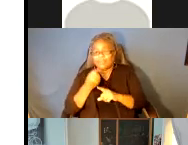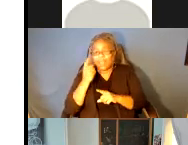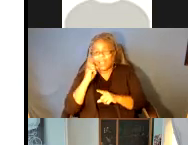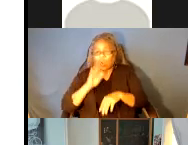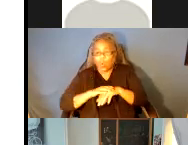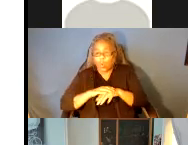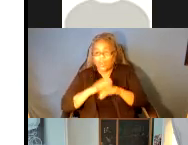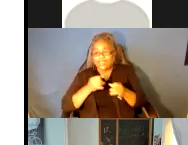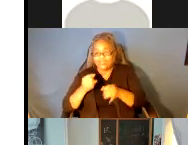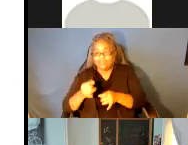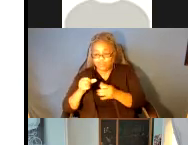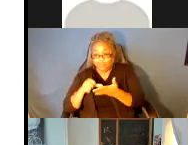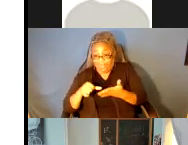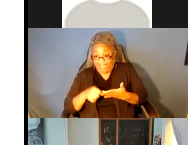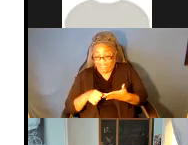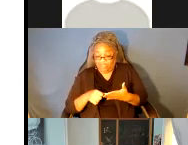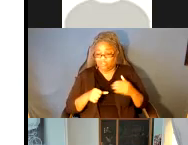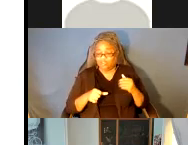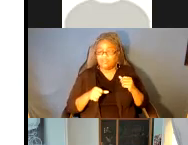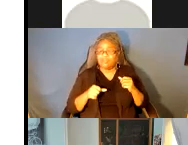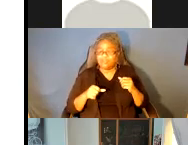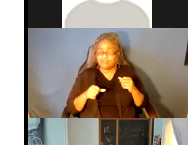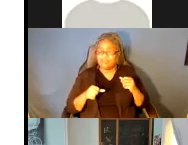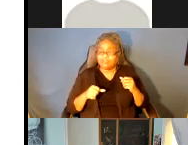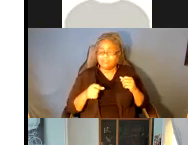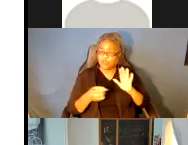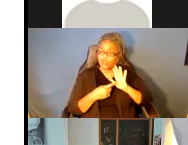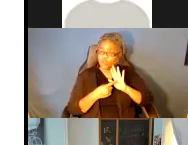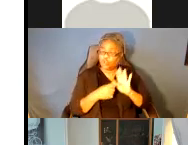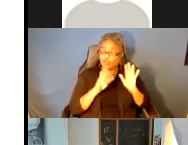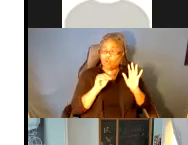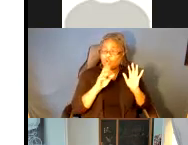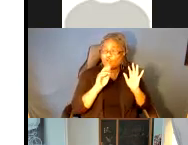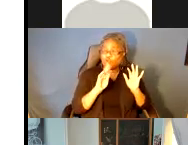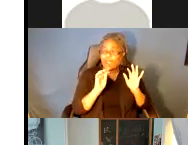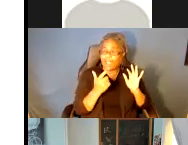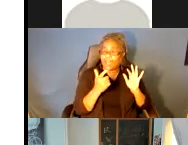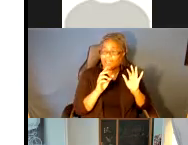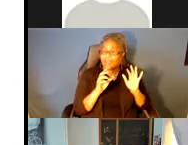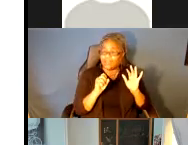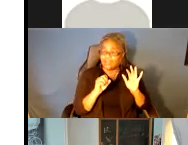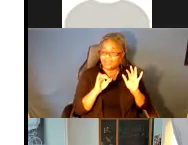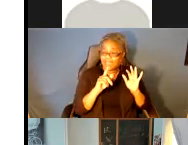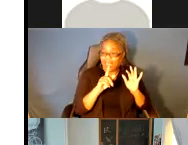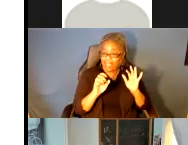which outlines the rating scale that will be used to review your application. You may find that a helpful tool